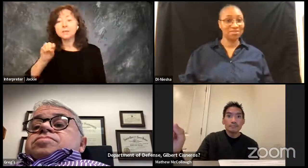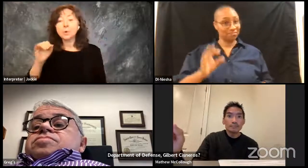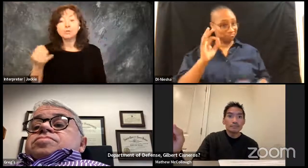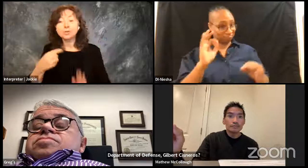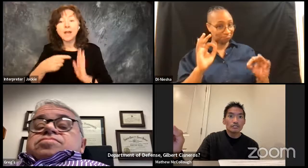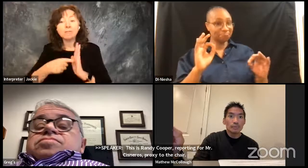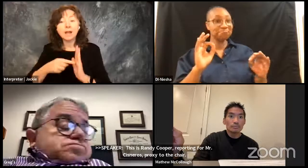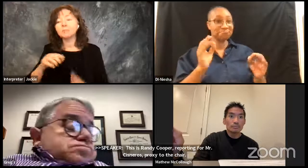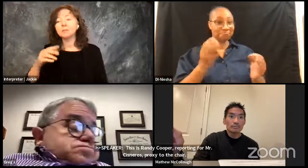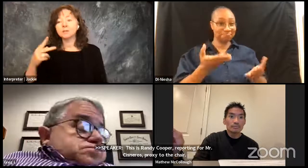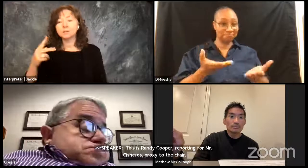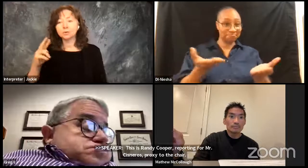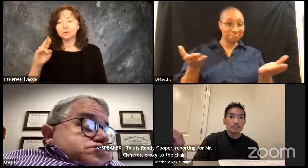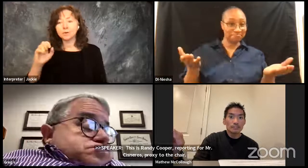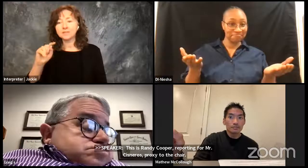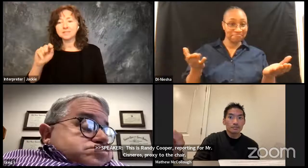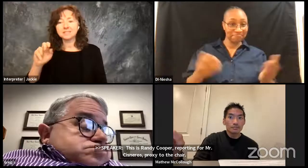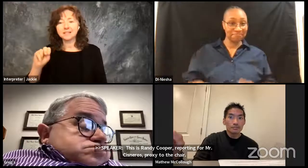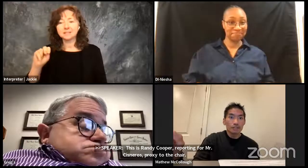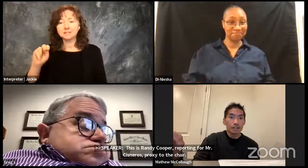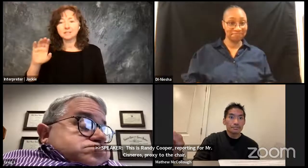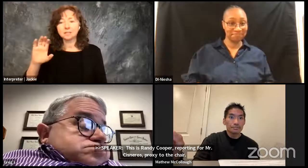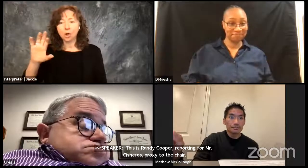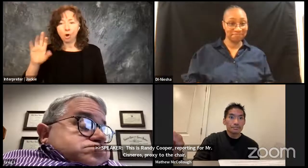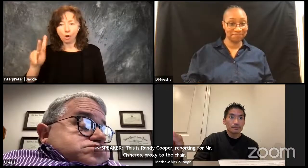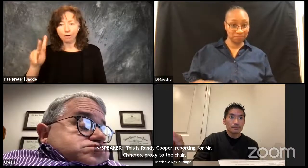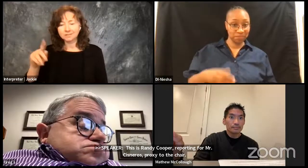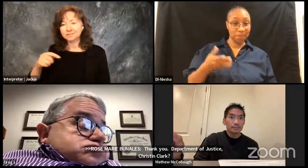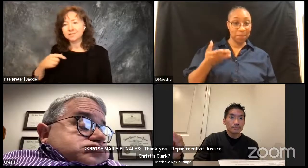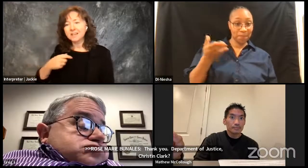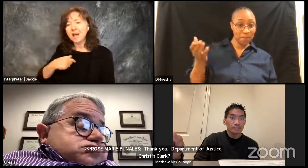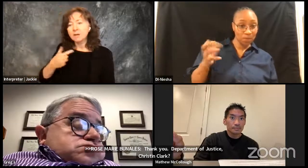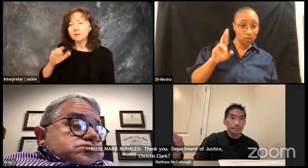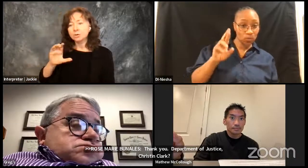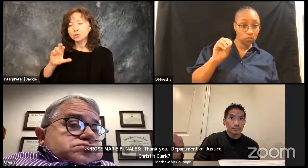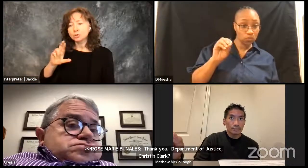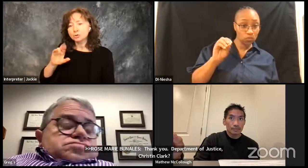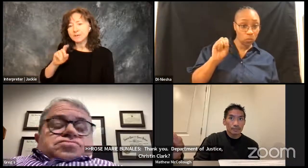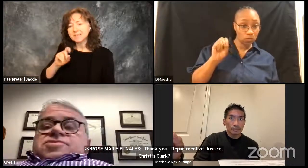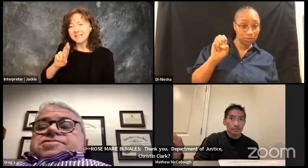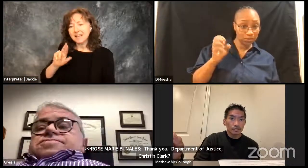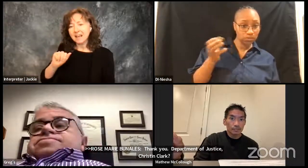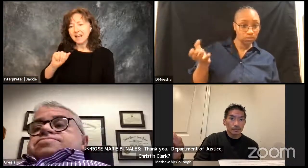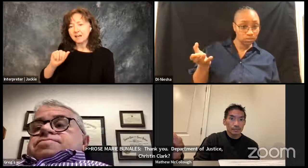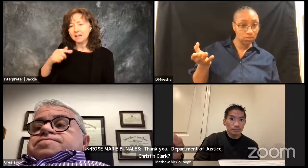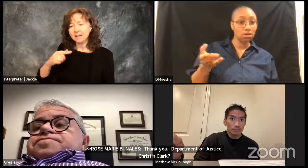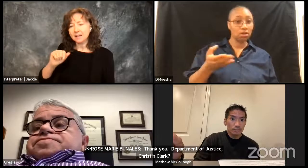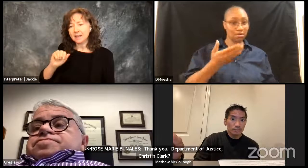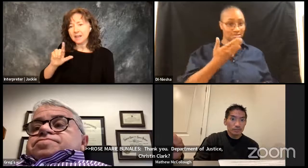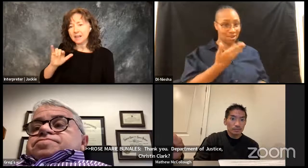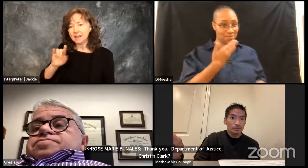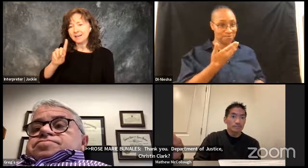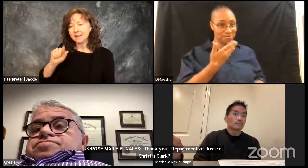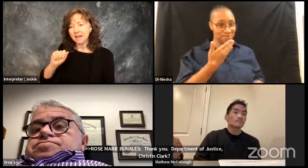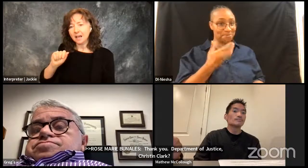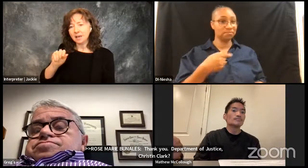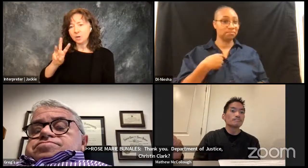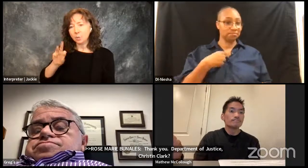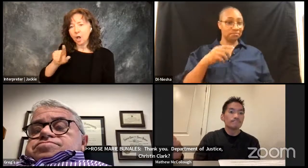Christina Walsh for AAG Clarke, proxy to the Chair. Thank you.